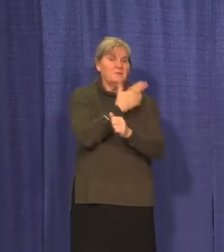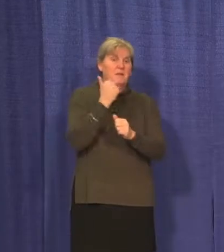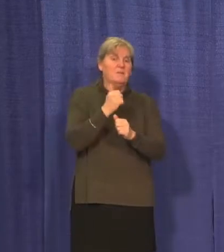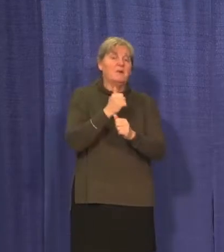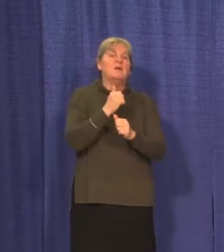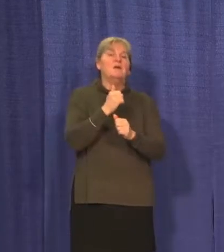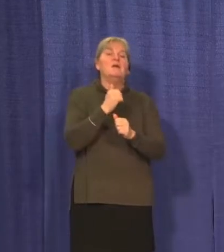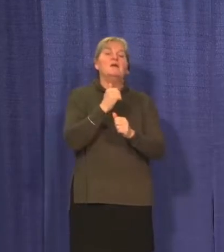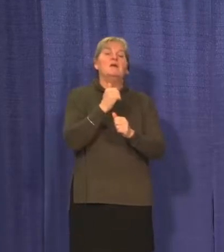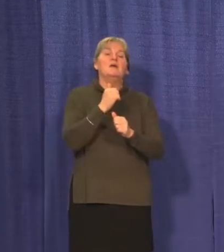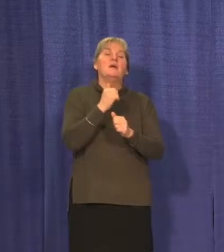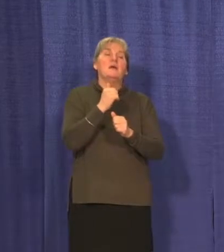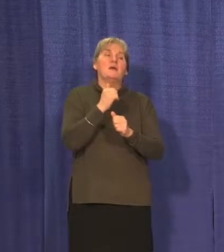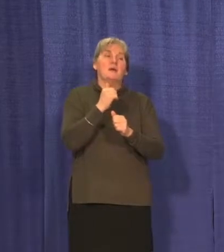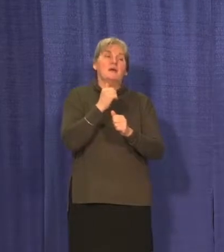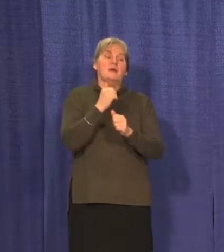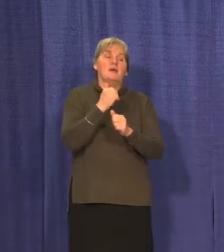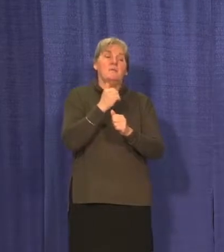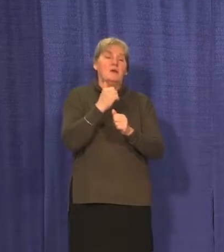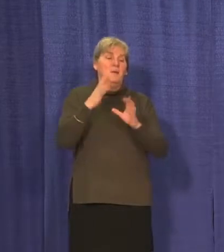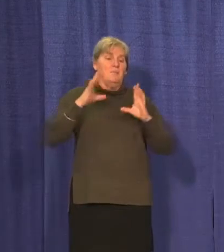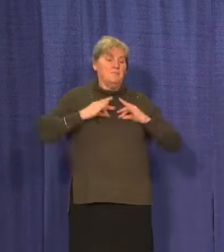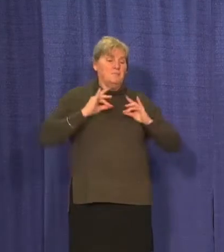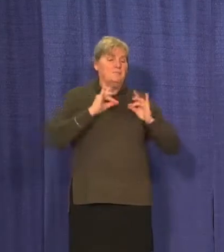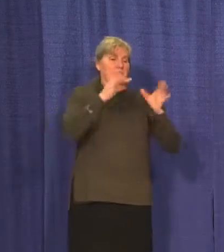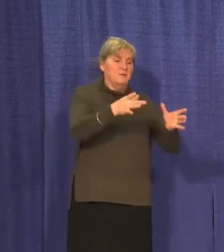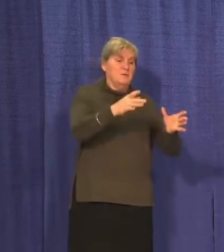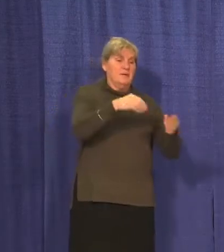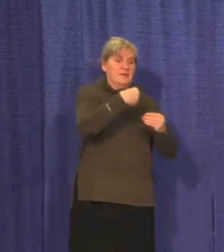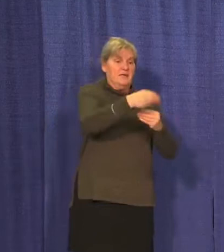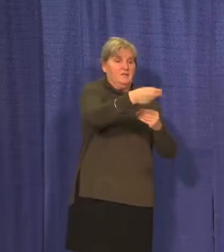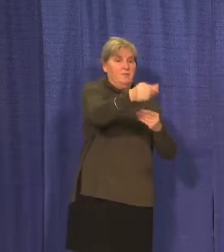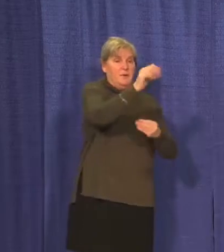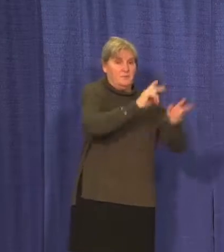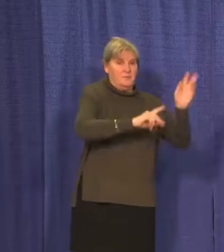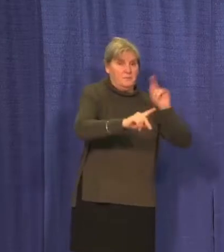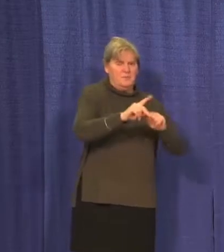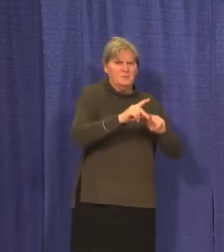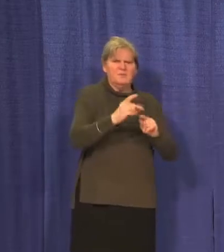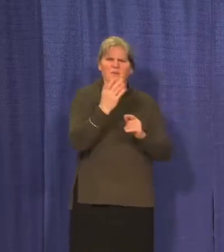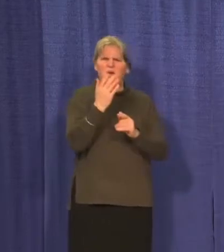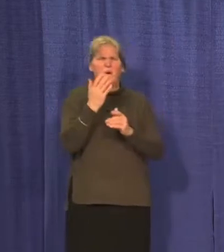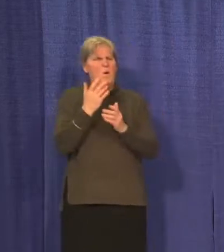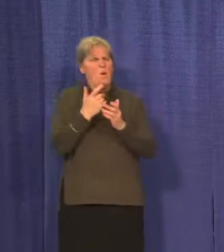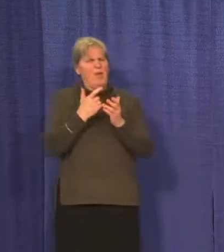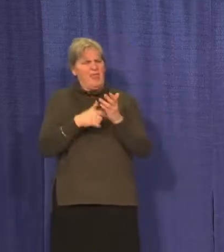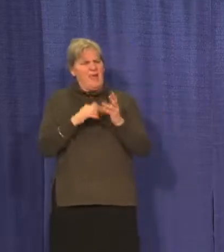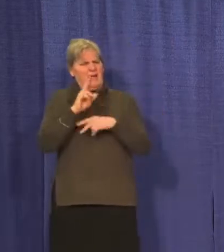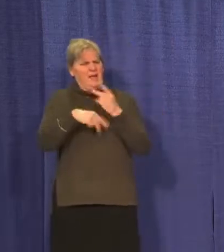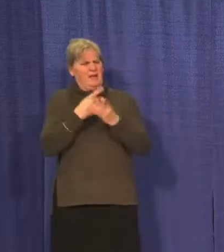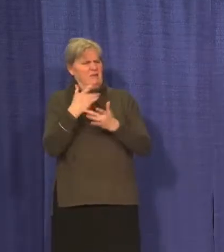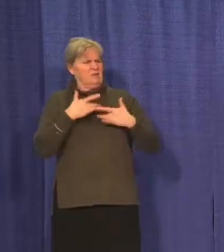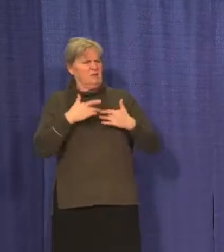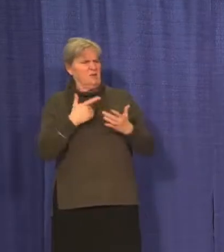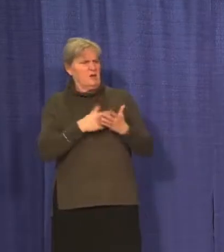They might give you immunity but that doesn't mean that you can't pass it on. So someone with concerns like that, what would you say to